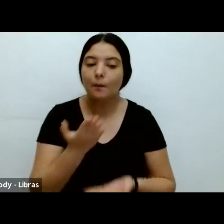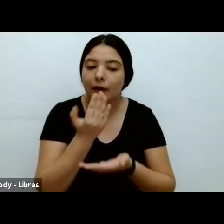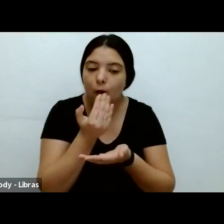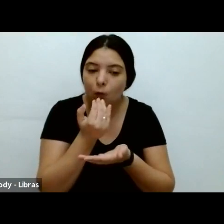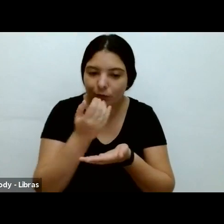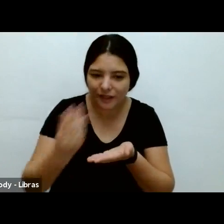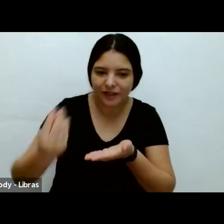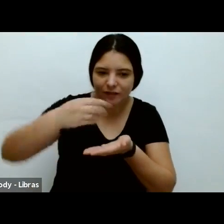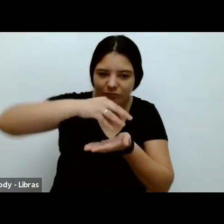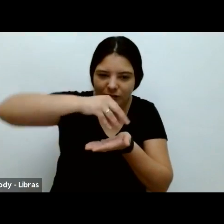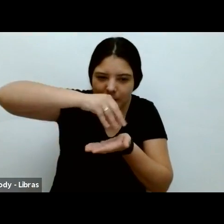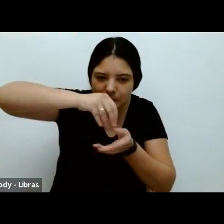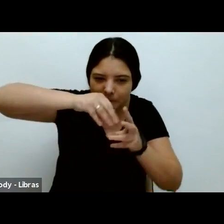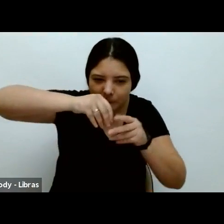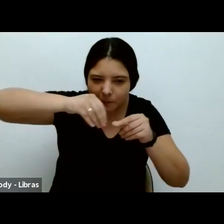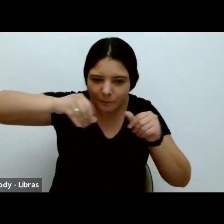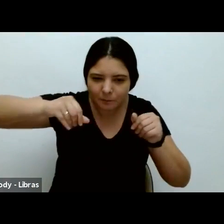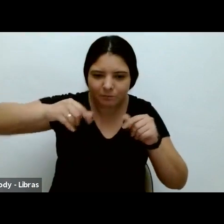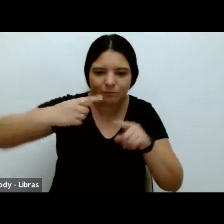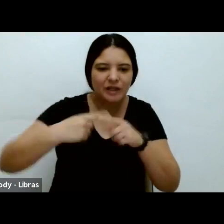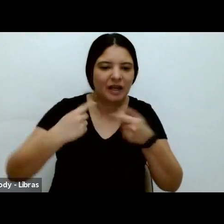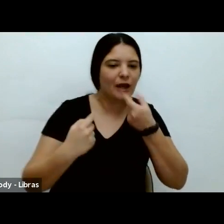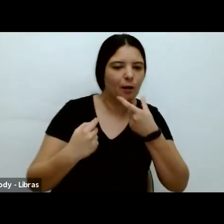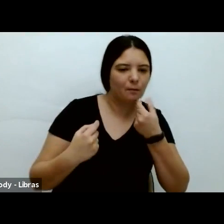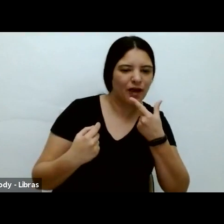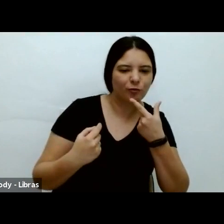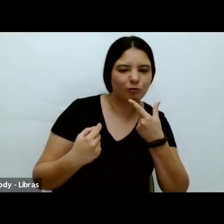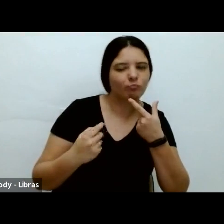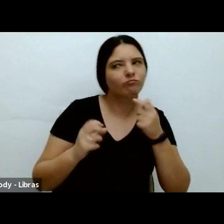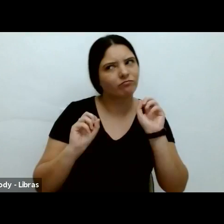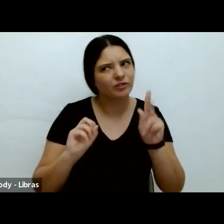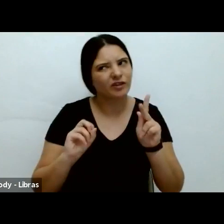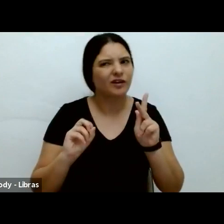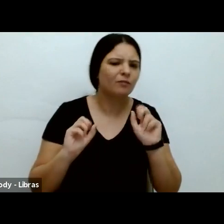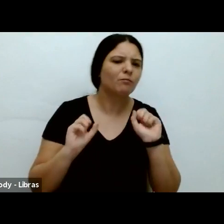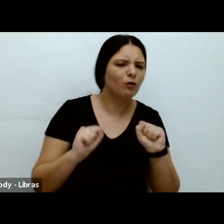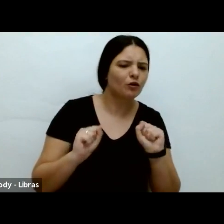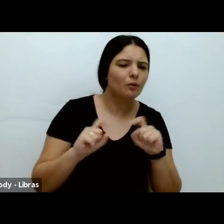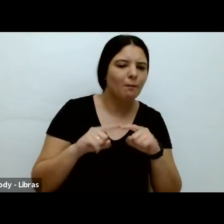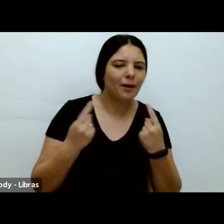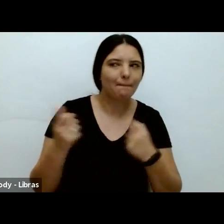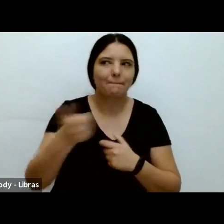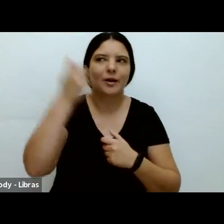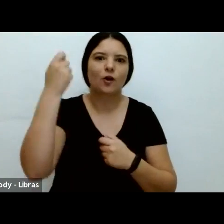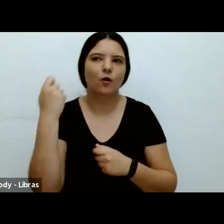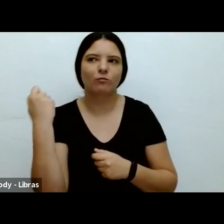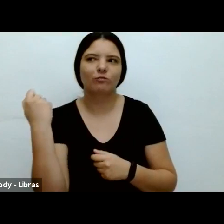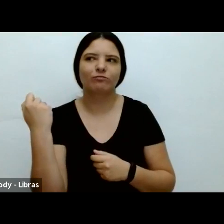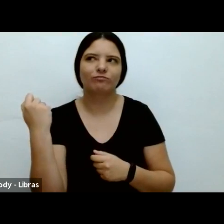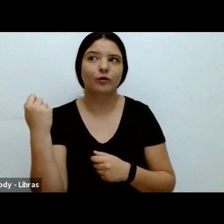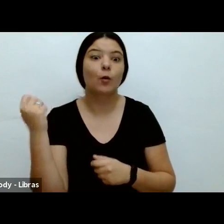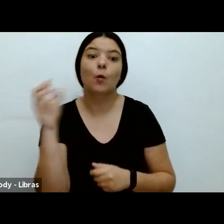products. are contacted. Right